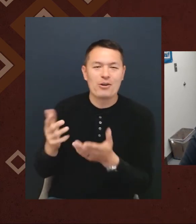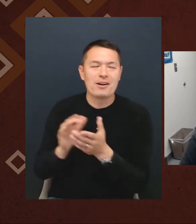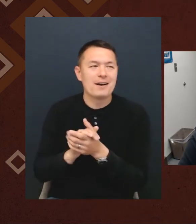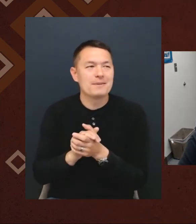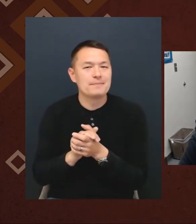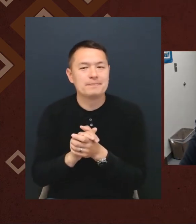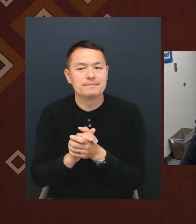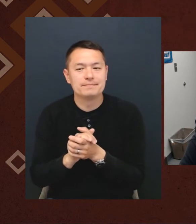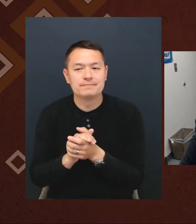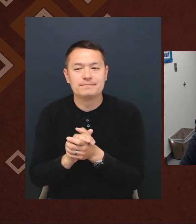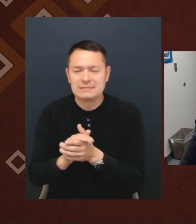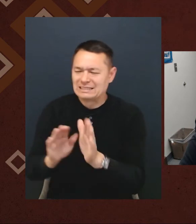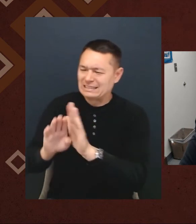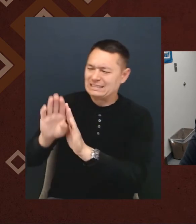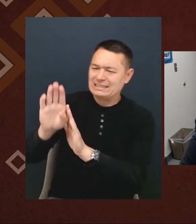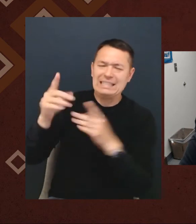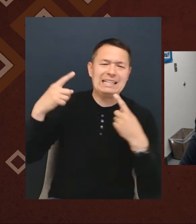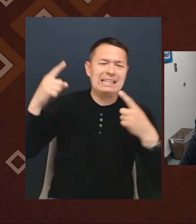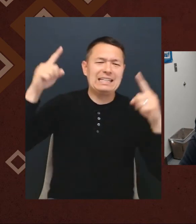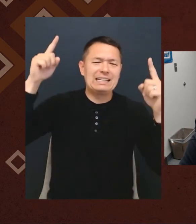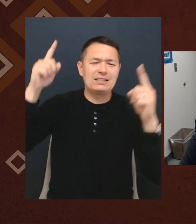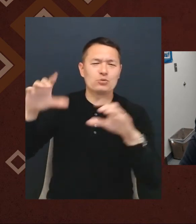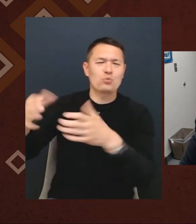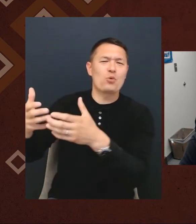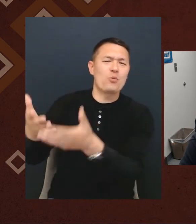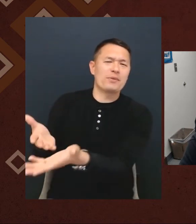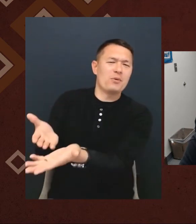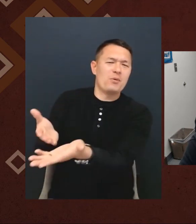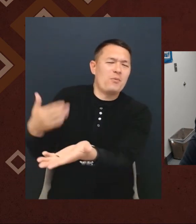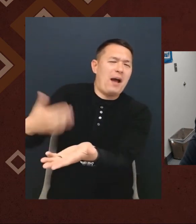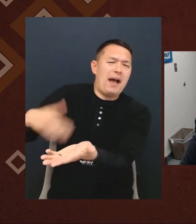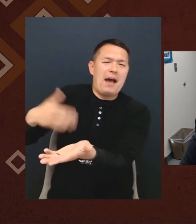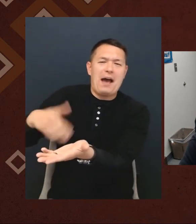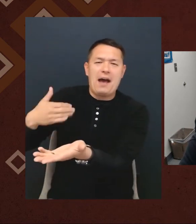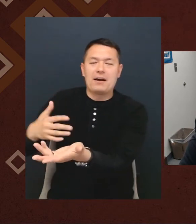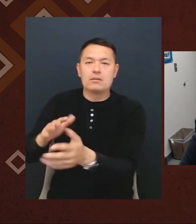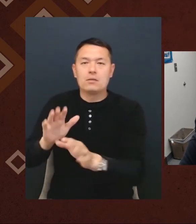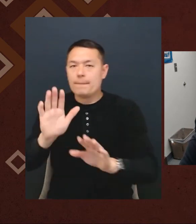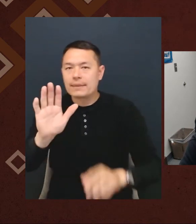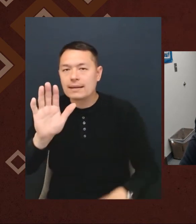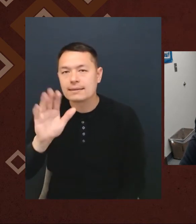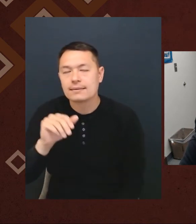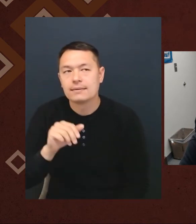succeeding, I guess, in a way. Or but in reality,